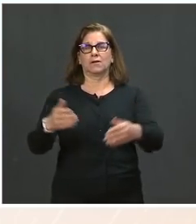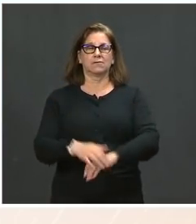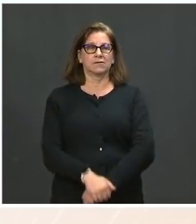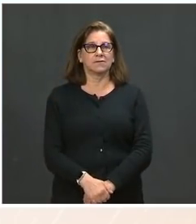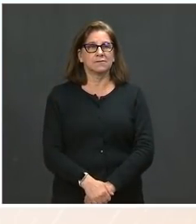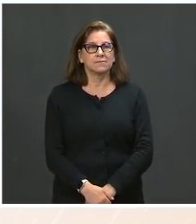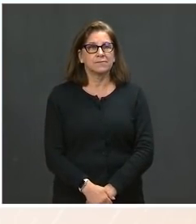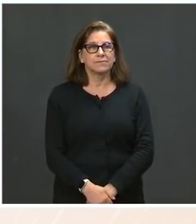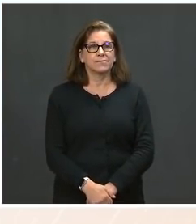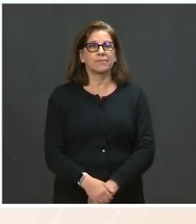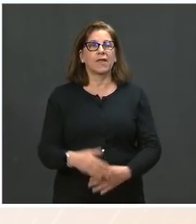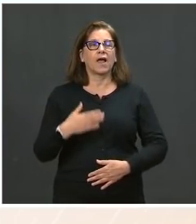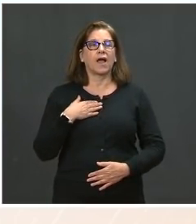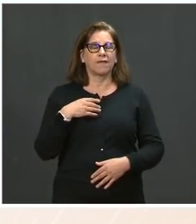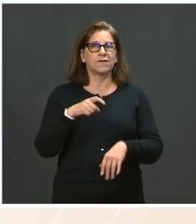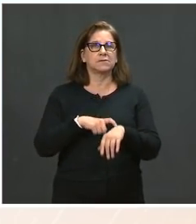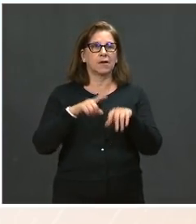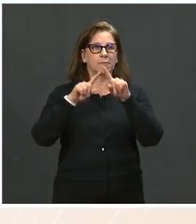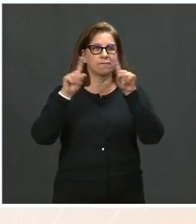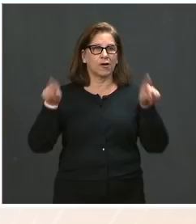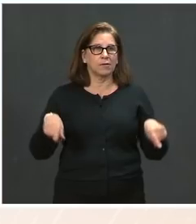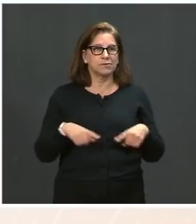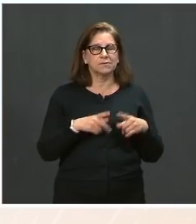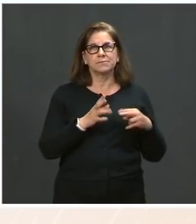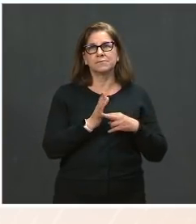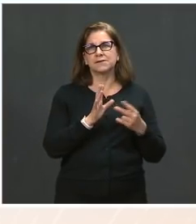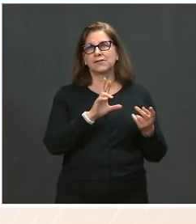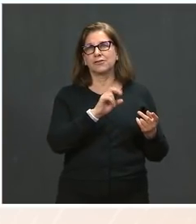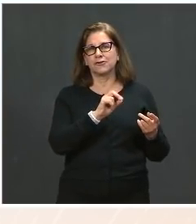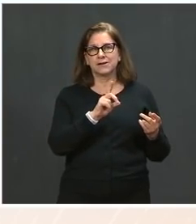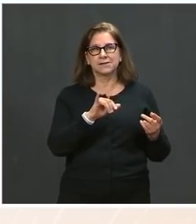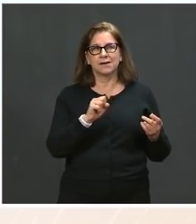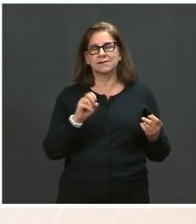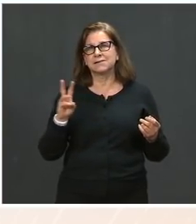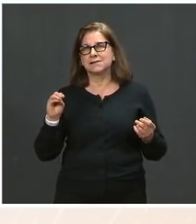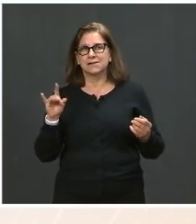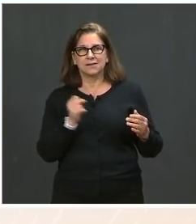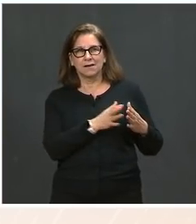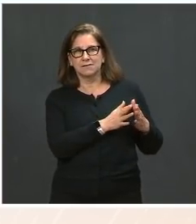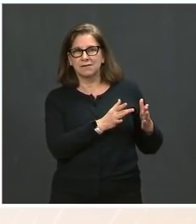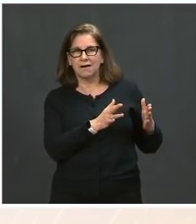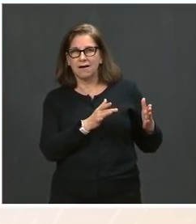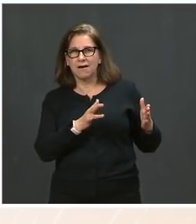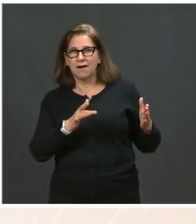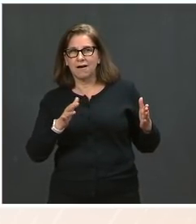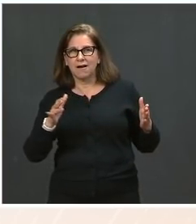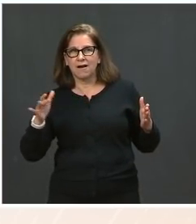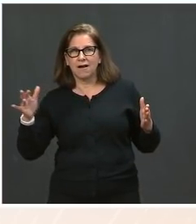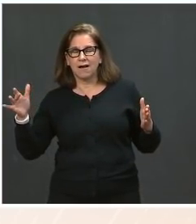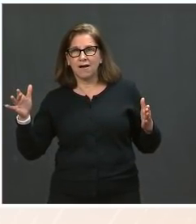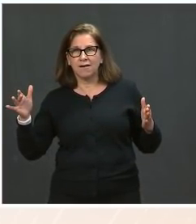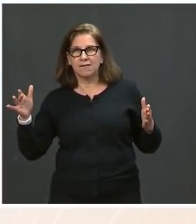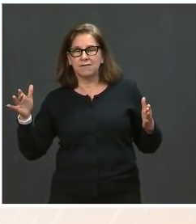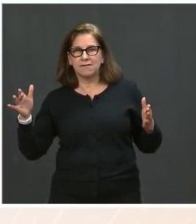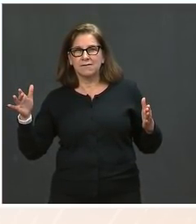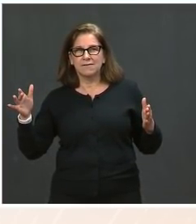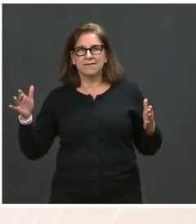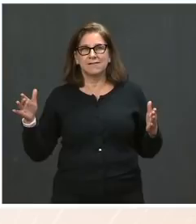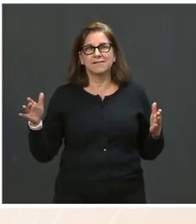So I would say it just depends on the component of his -- of what he proposed this morning. The Press: And my final question for you: President Biden mentioned Fred Guttenberg